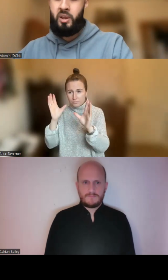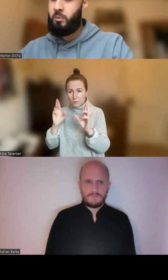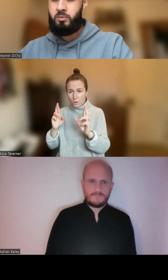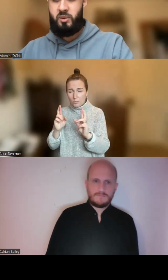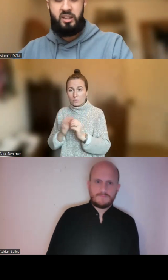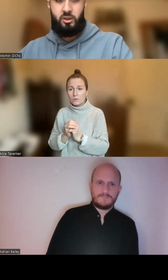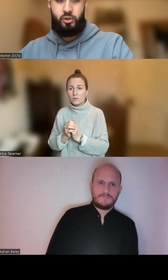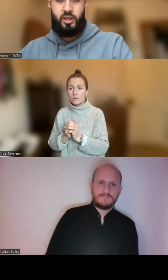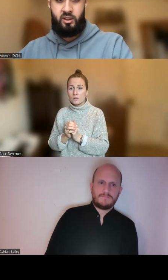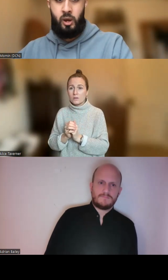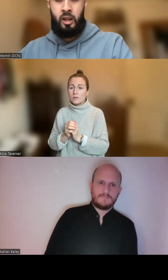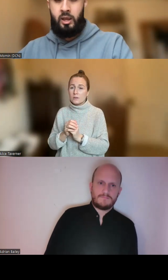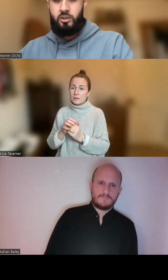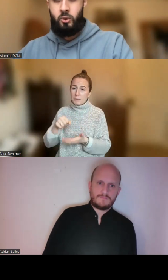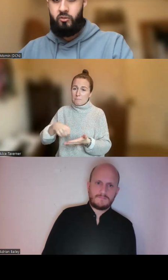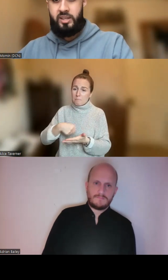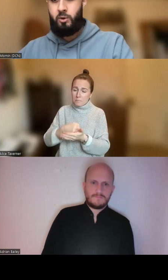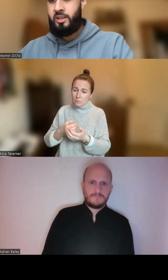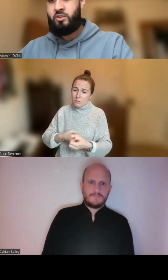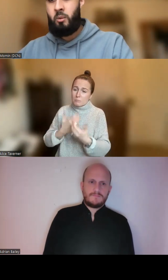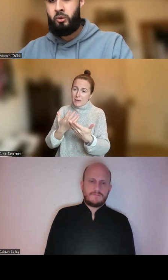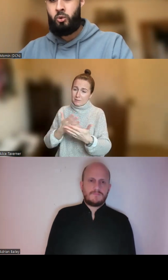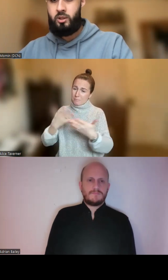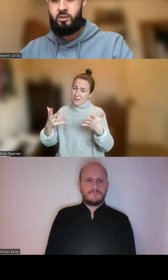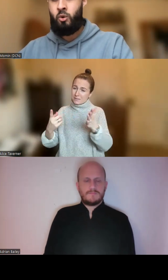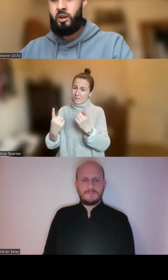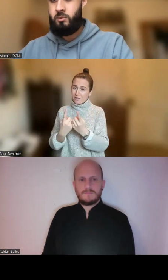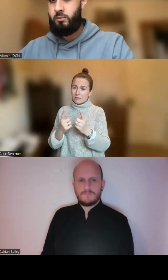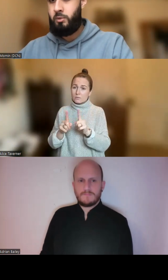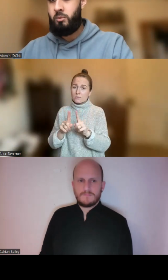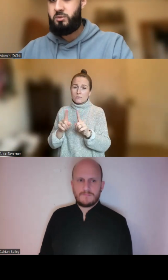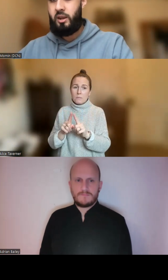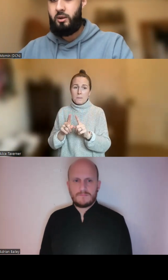Minimum spend is a huge thing as well. Facebook, Instagram, and Google, there's no minimum spend.